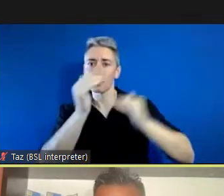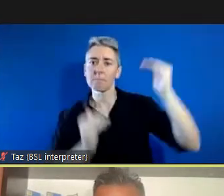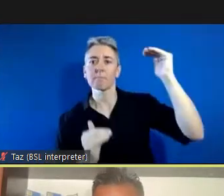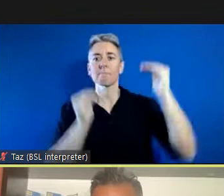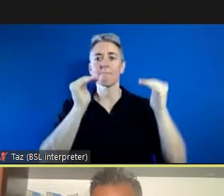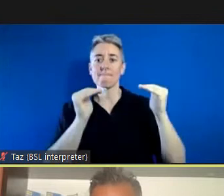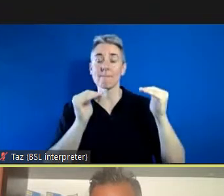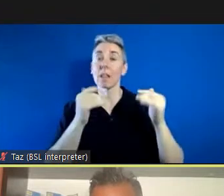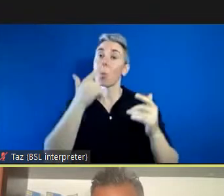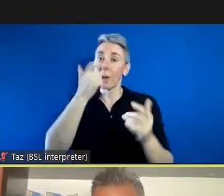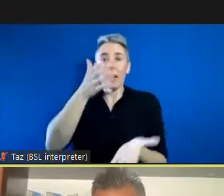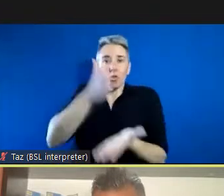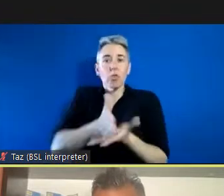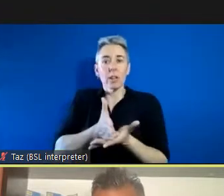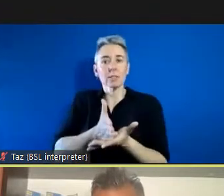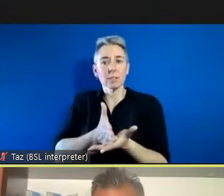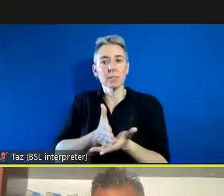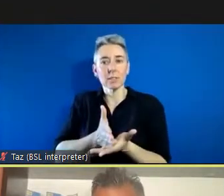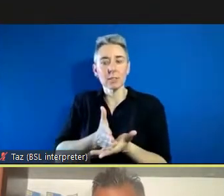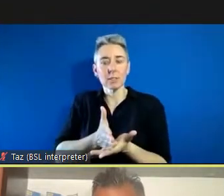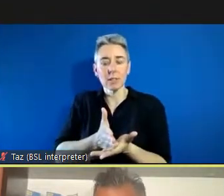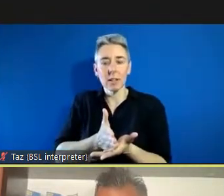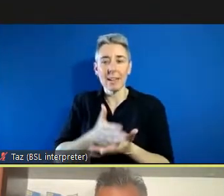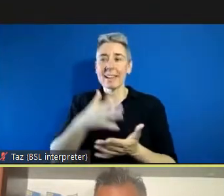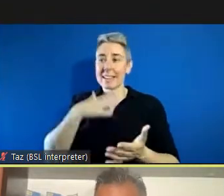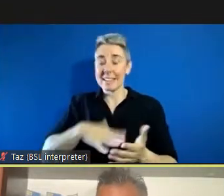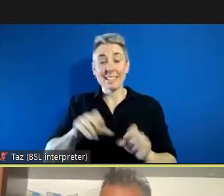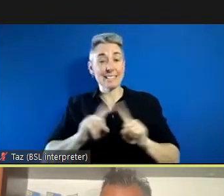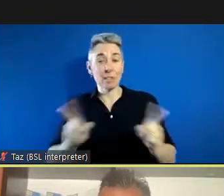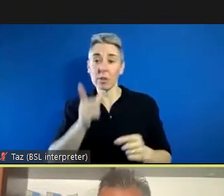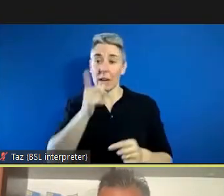different mutinies at different levels. And it may not get to happen in this lifetime.